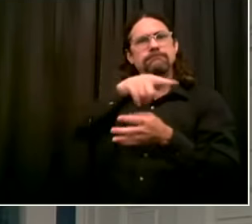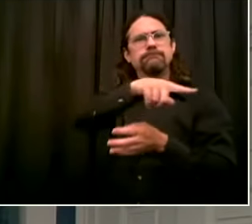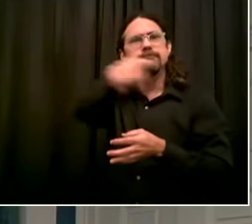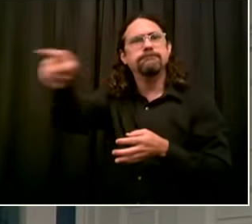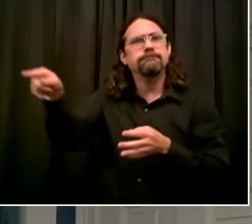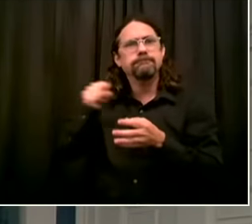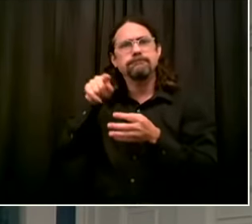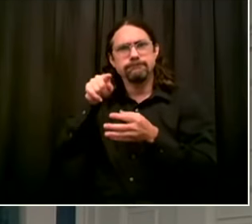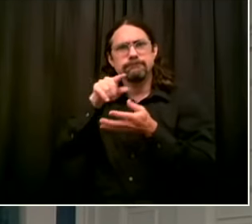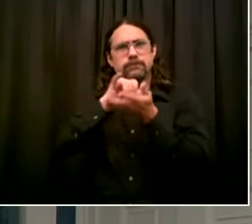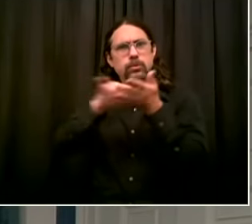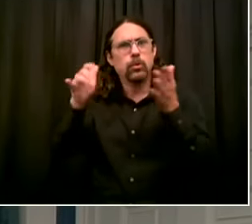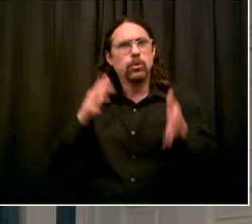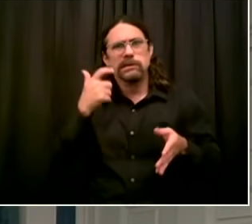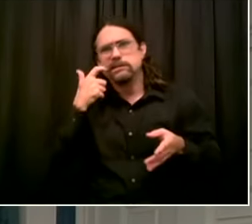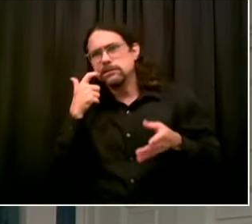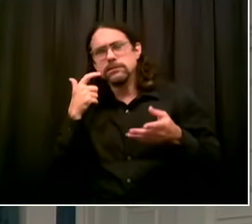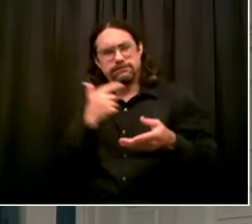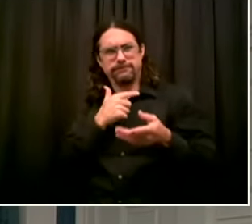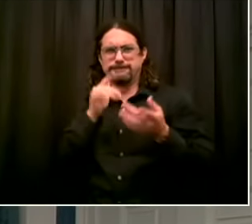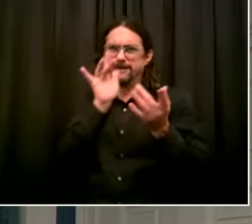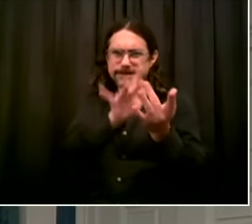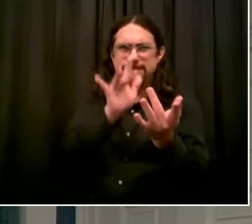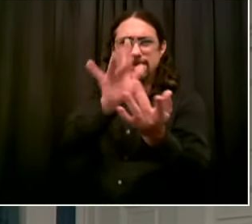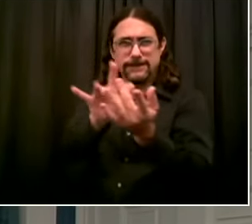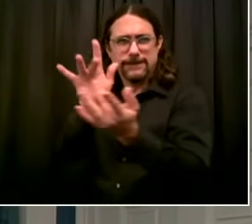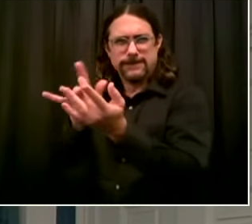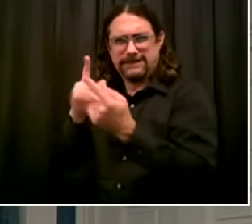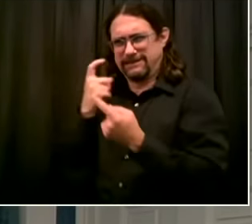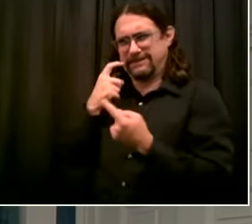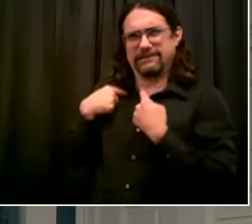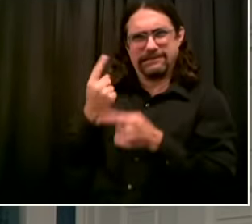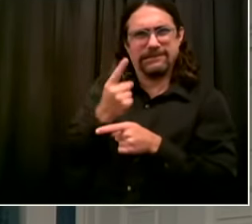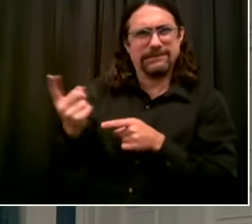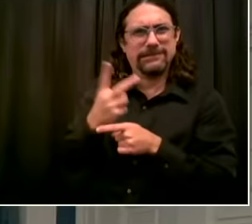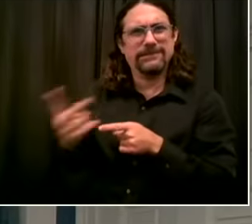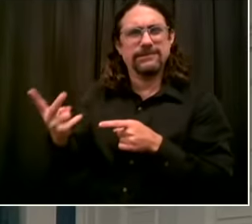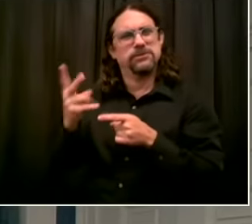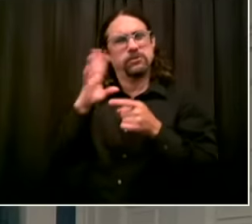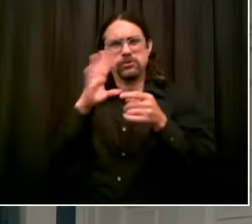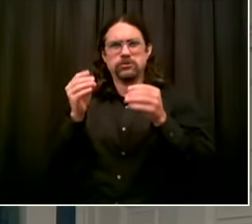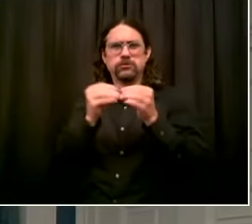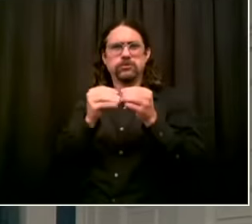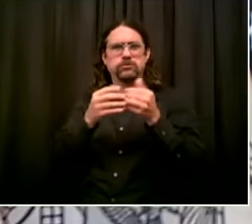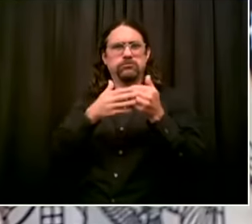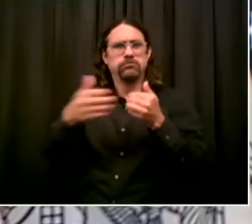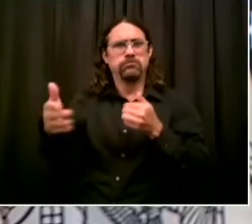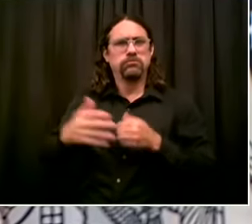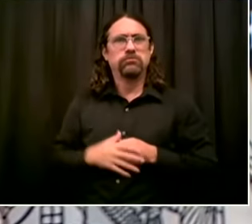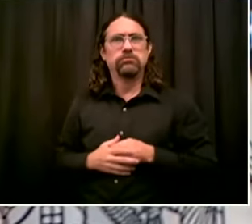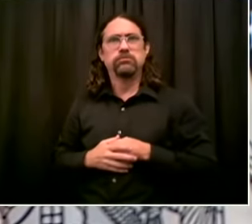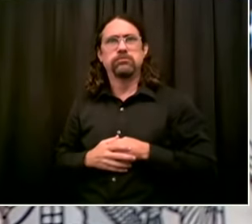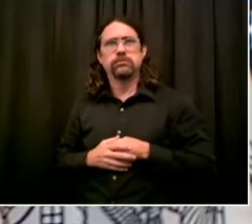ALL OF LIMODA TIES WE HAVE TO HELP THEM AND GET THEM TREATMENT. THOSE ARE THE THINGS ATHT WORK.